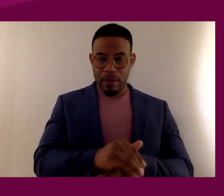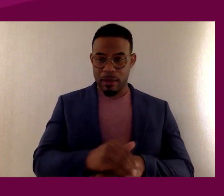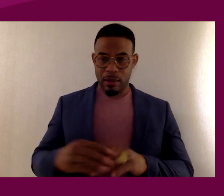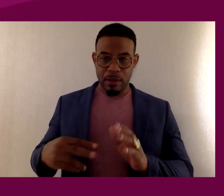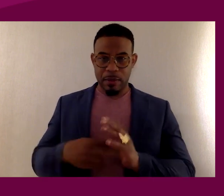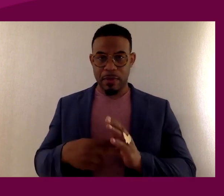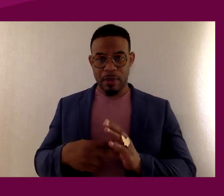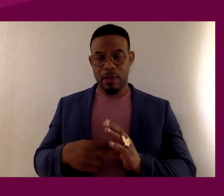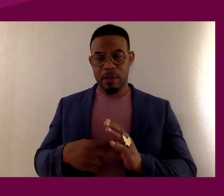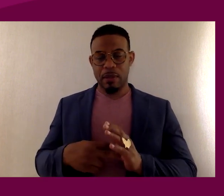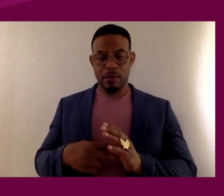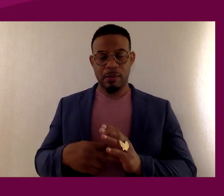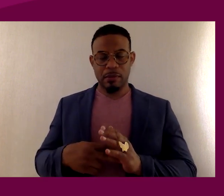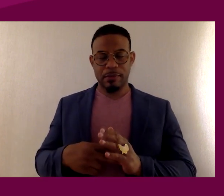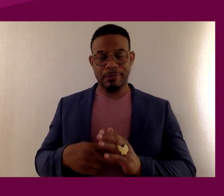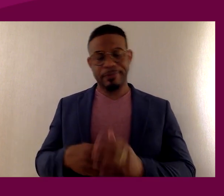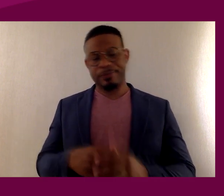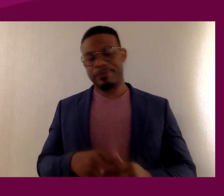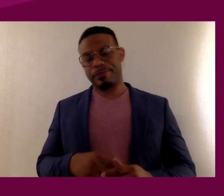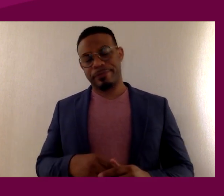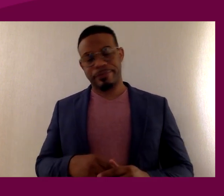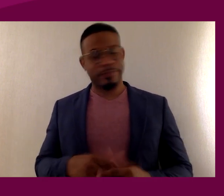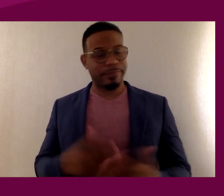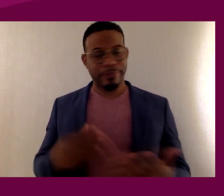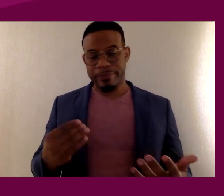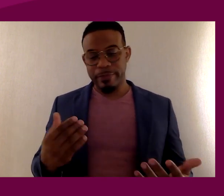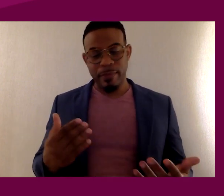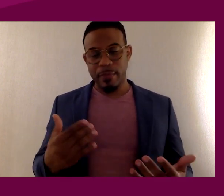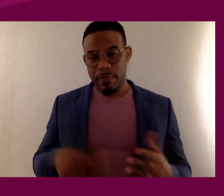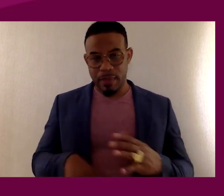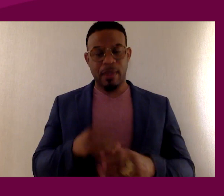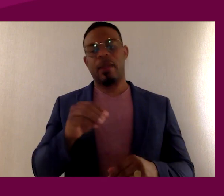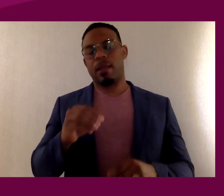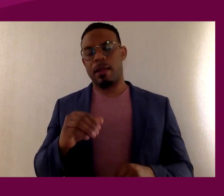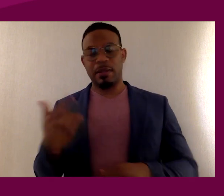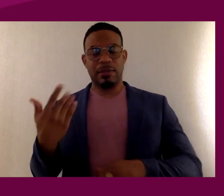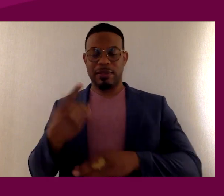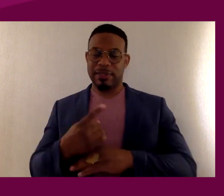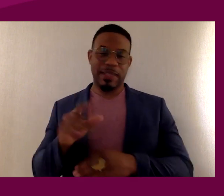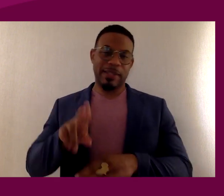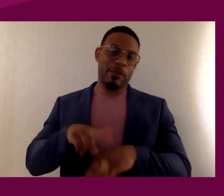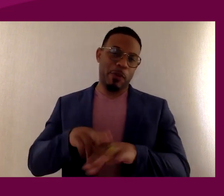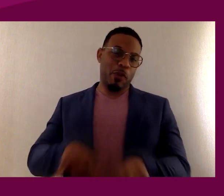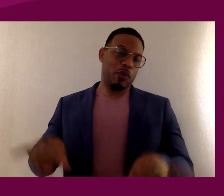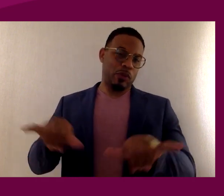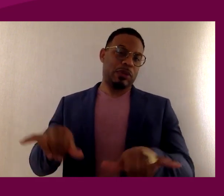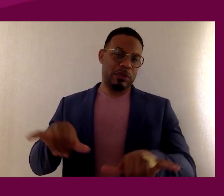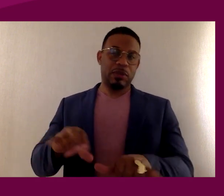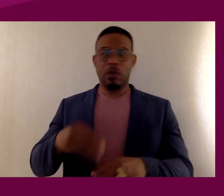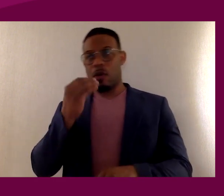would have to go home at night and be in his iron lung and get out of it the next day.